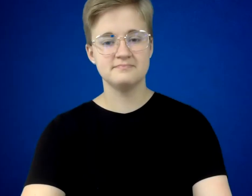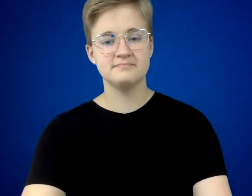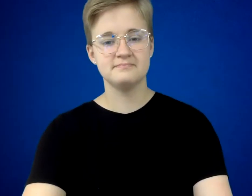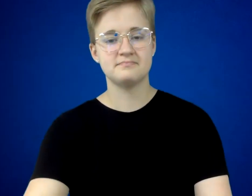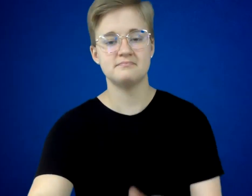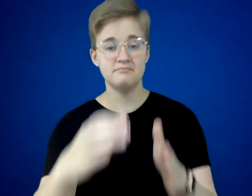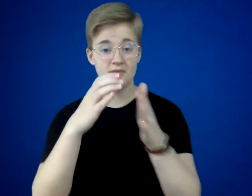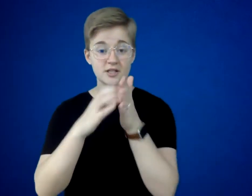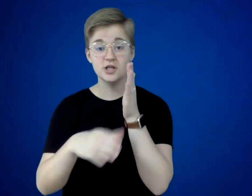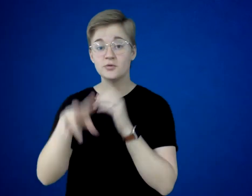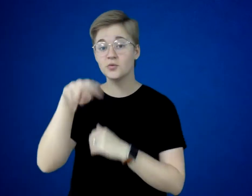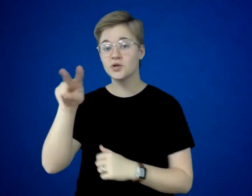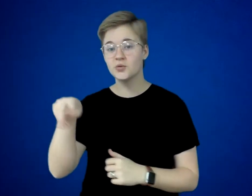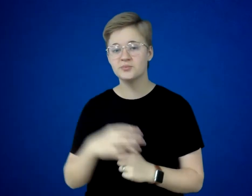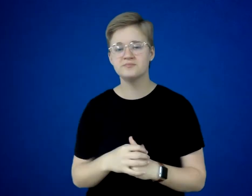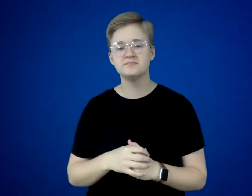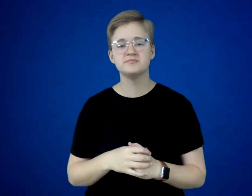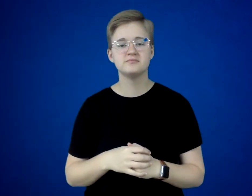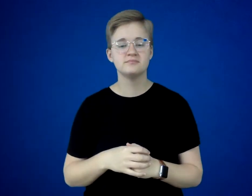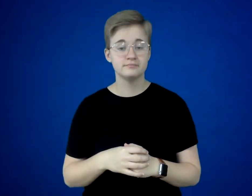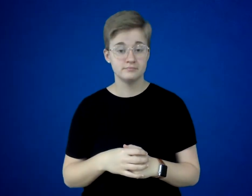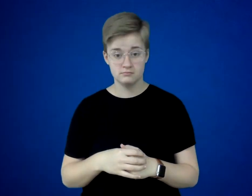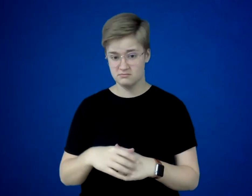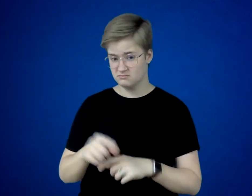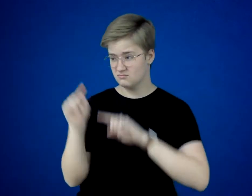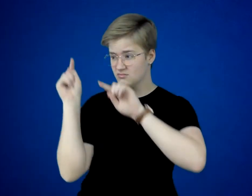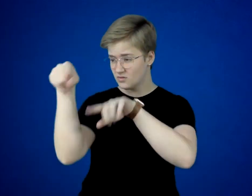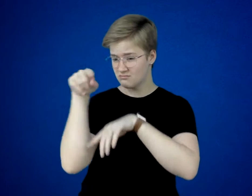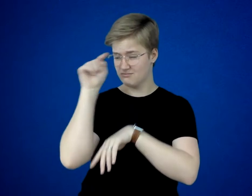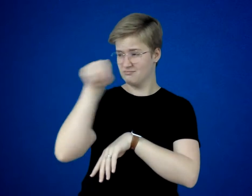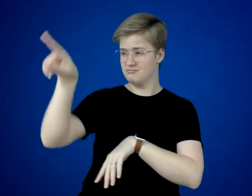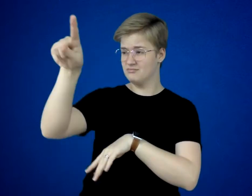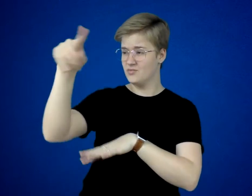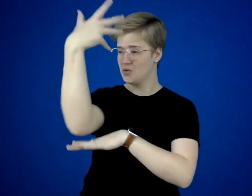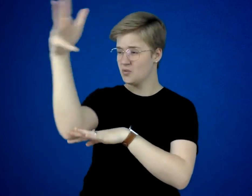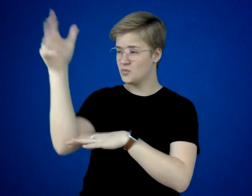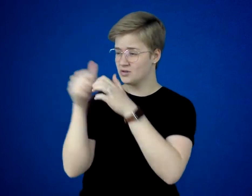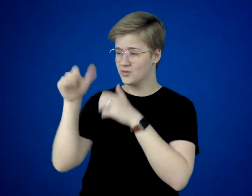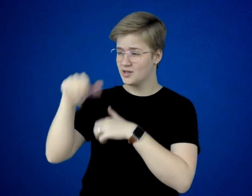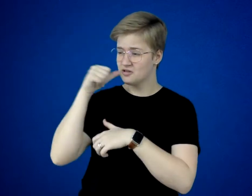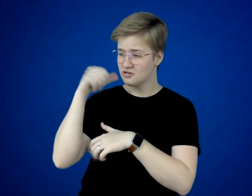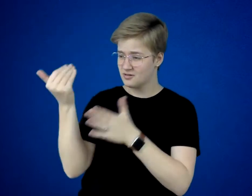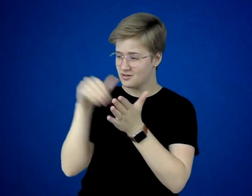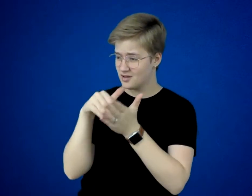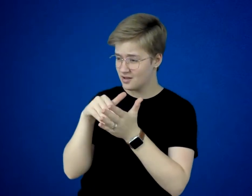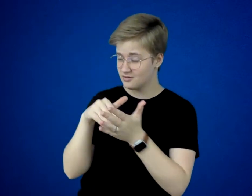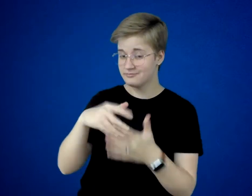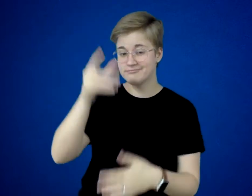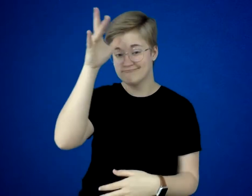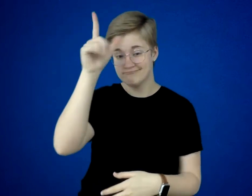Chapter Twenty-Two “You out in the woods with that girl again?” his father asked as soon as Rob stepped into the room.